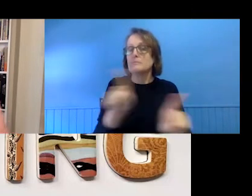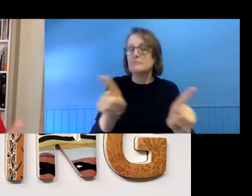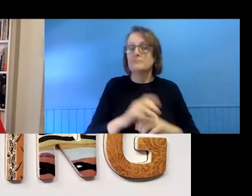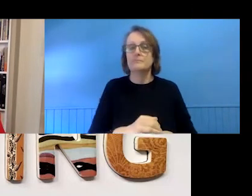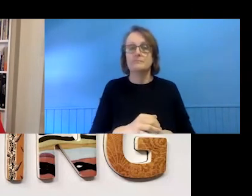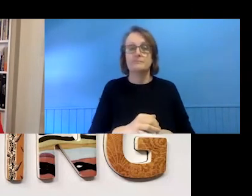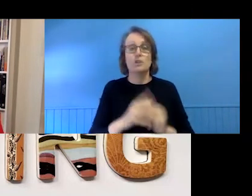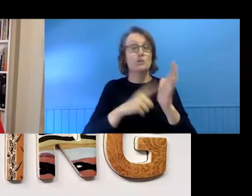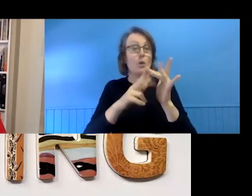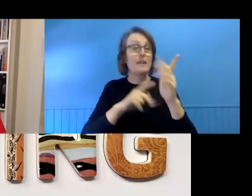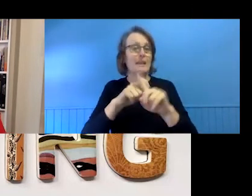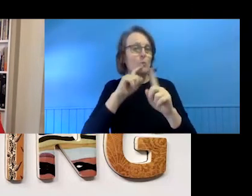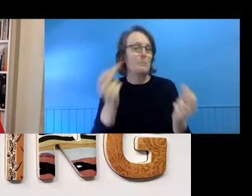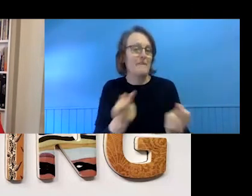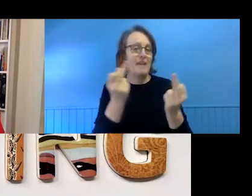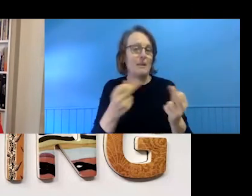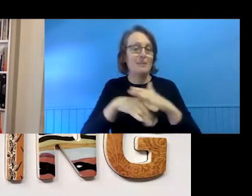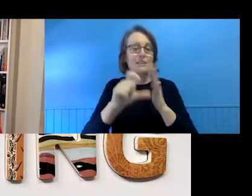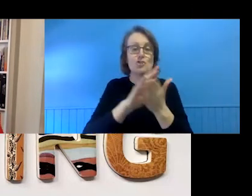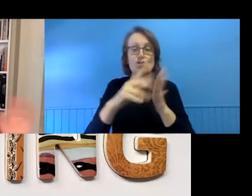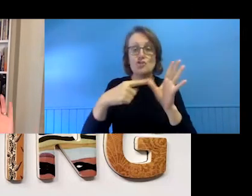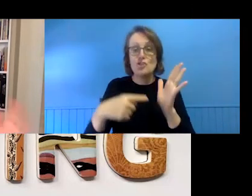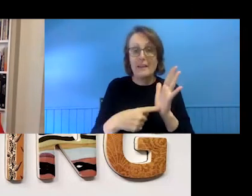will also be available in the chat and you can ask me questions at the